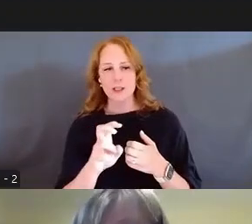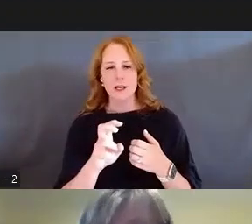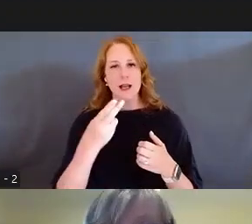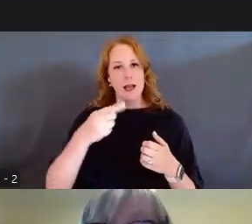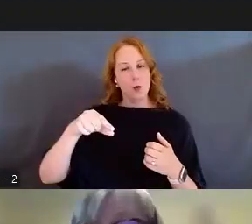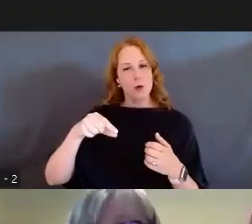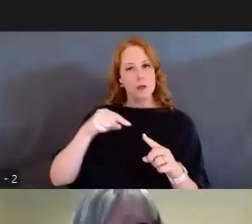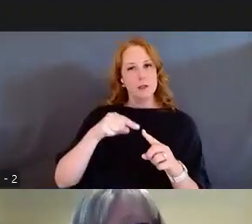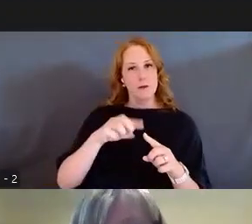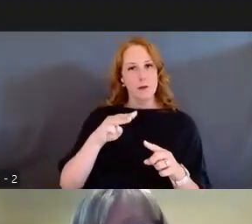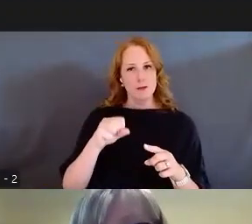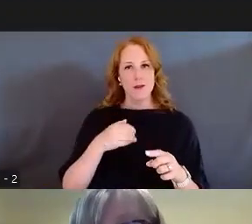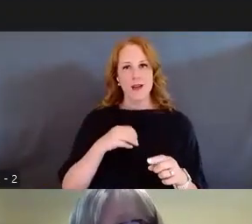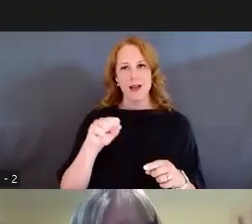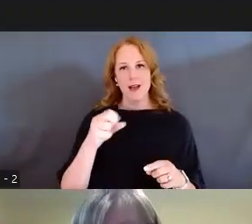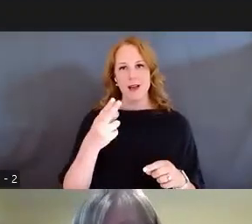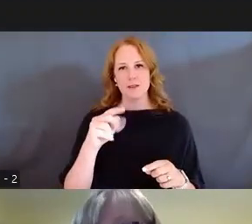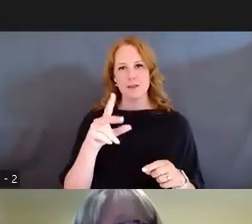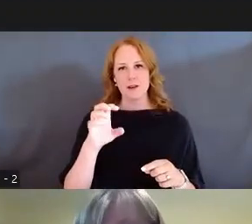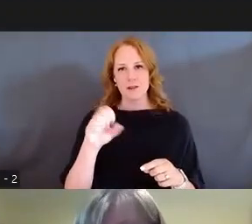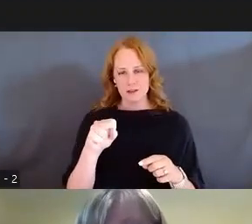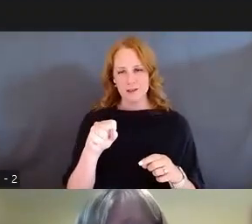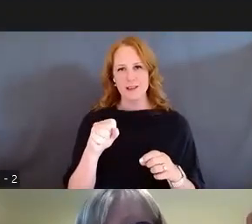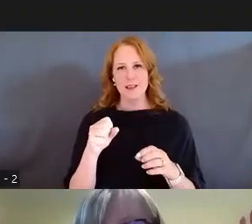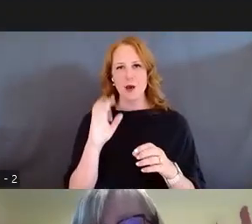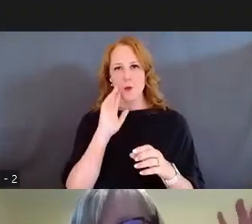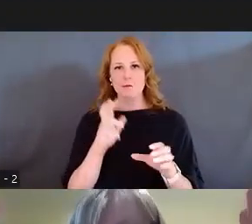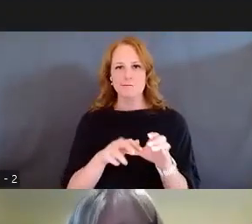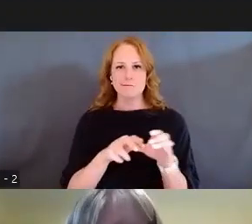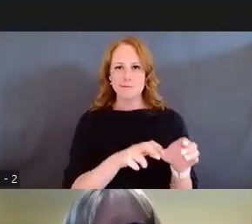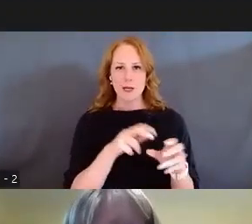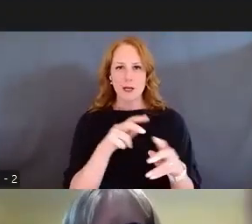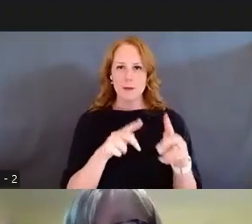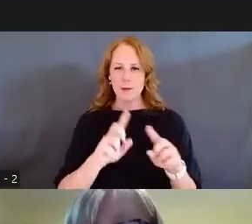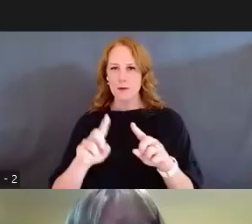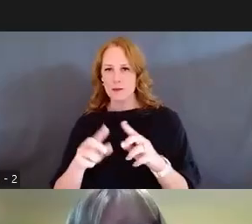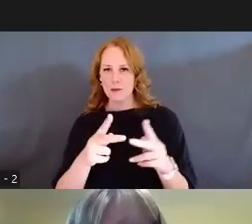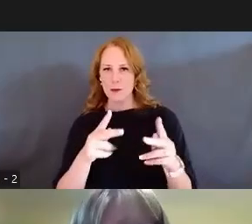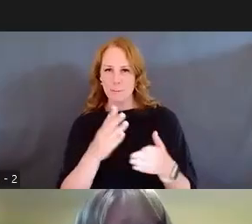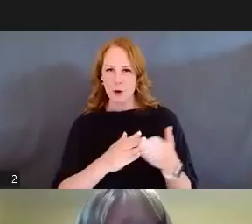shuttles that move people around campus and large buses, coaches that move Microsoft FTEEs from the